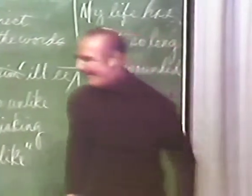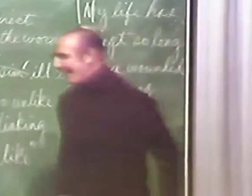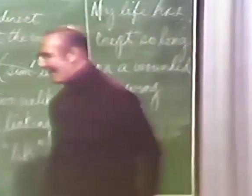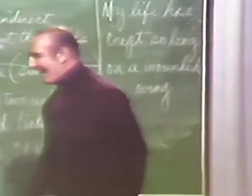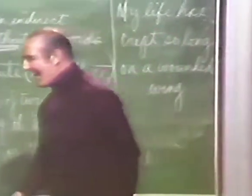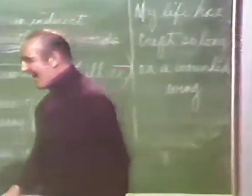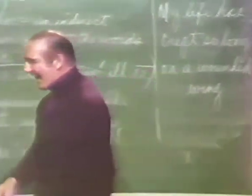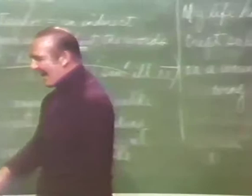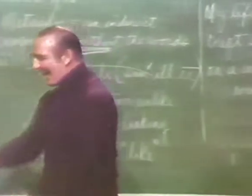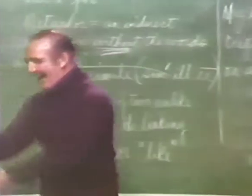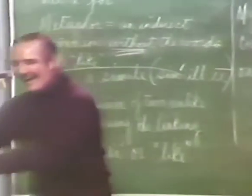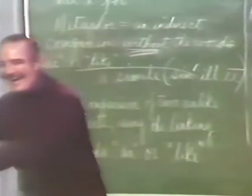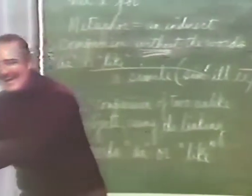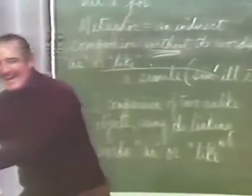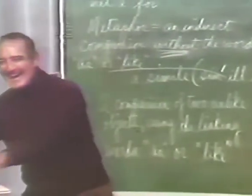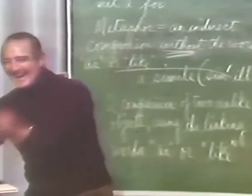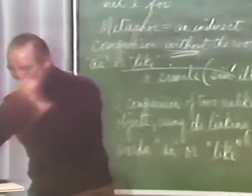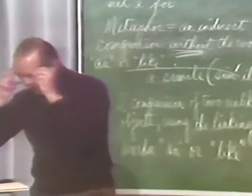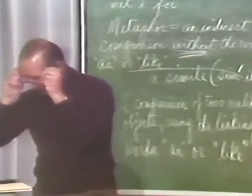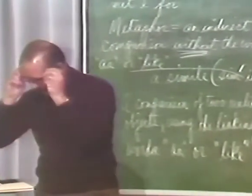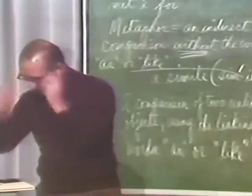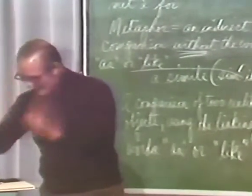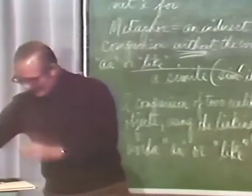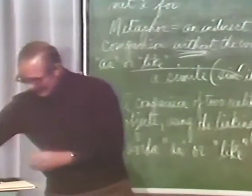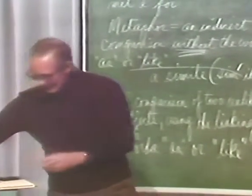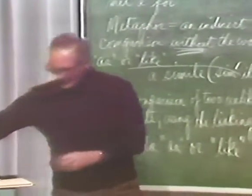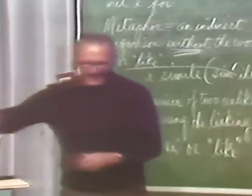LEARN POETRY! HA HA HA!